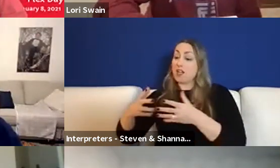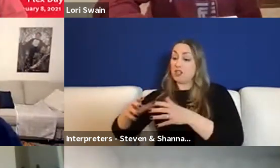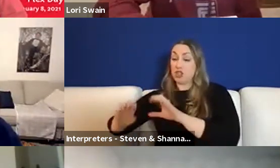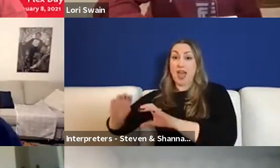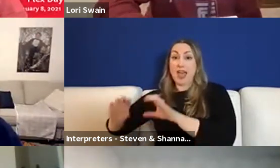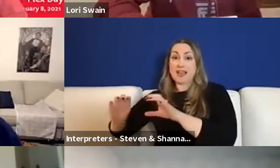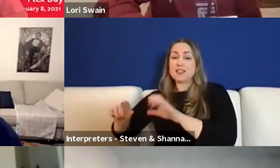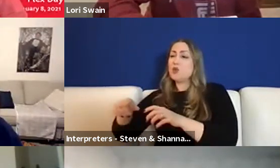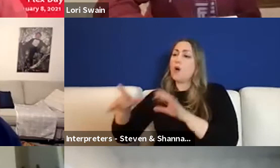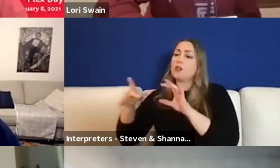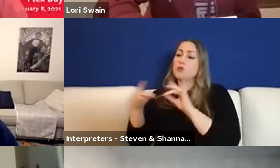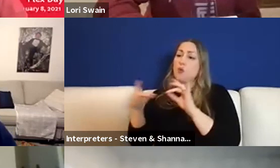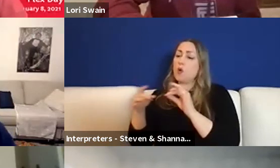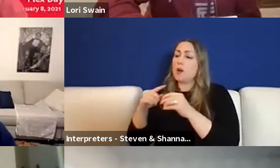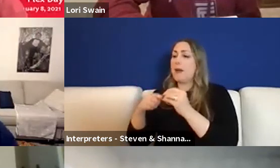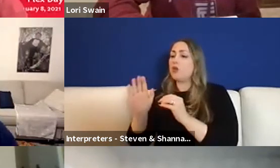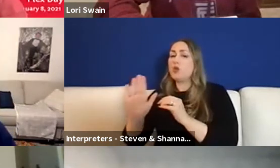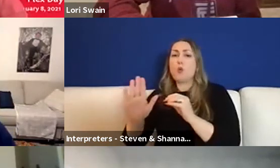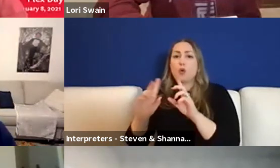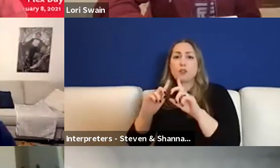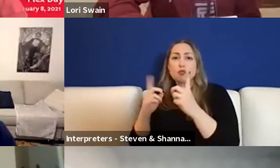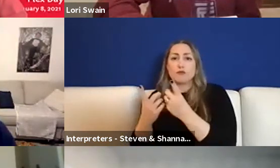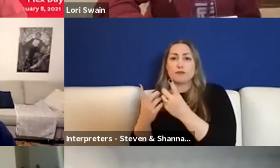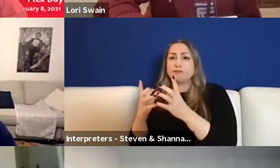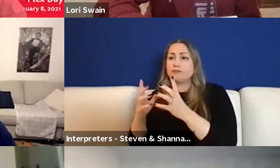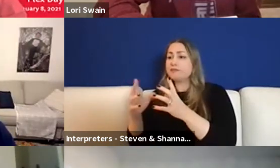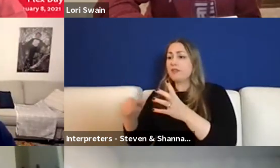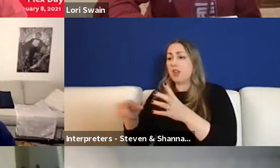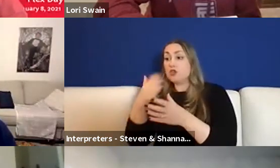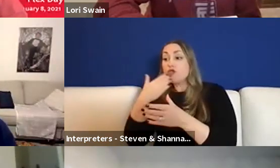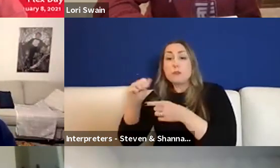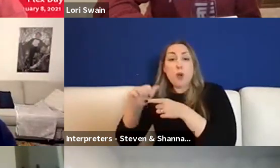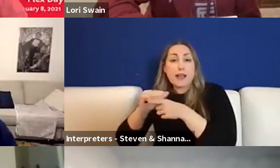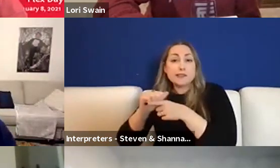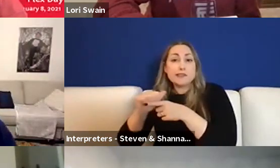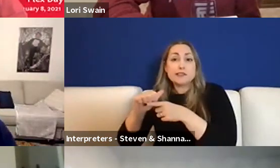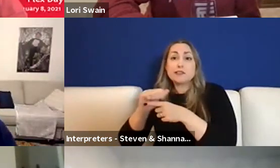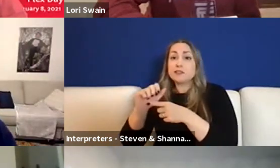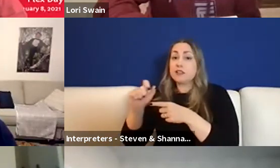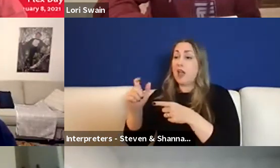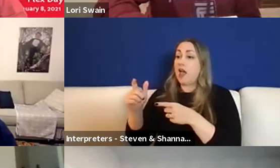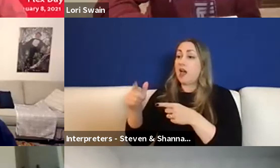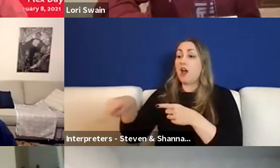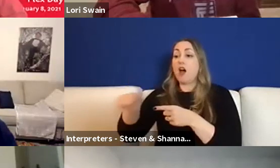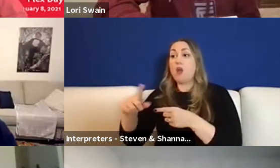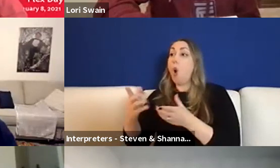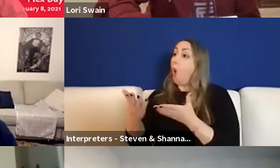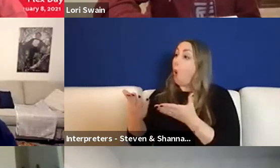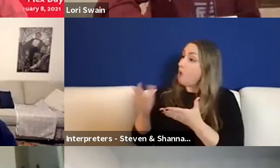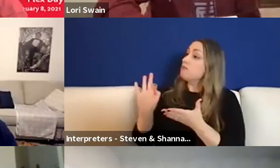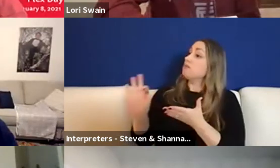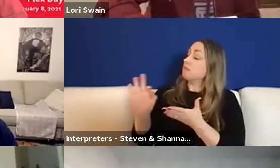division that you think is a good practice that would benefit any of the other divisions. And anything that you think you